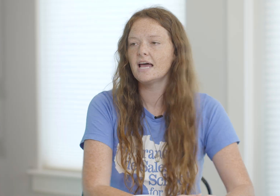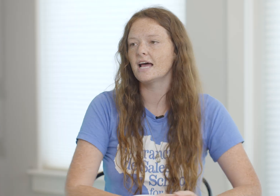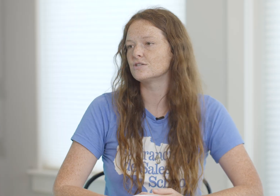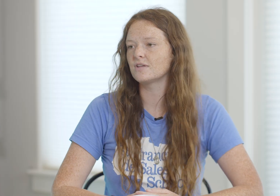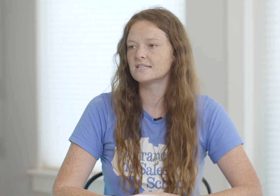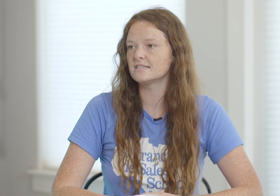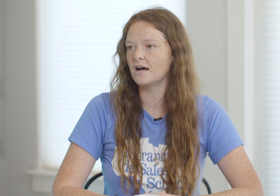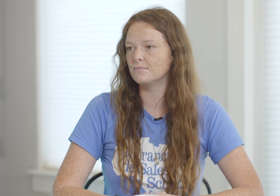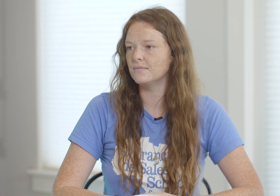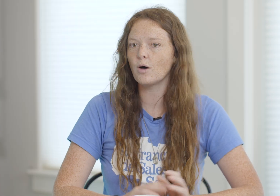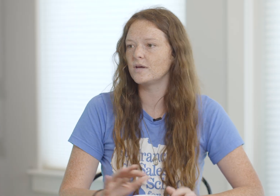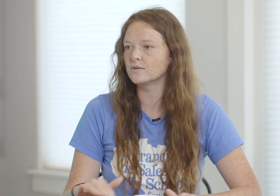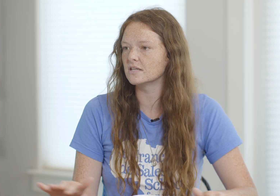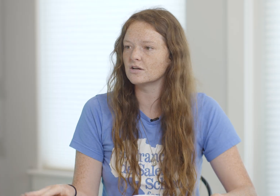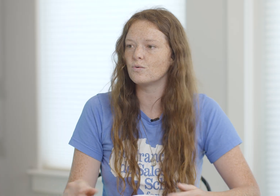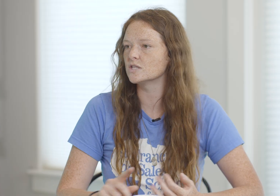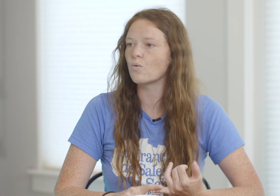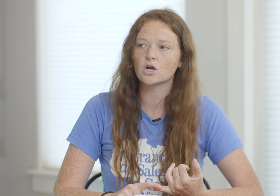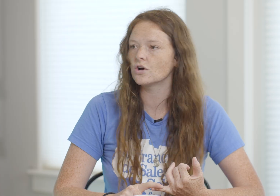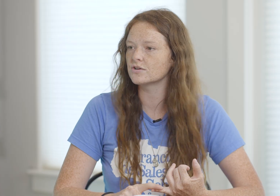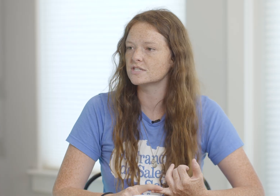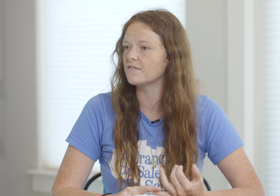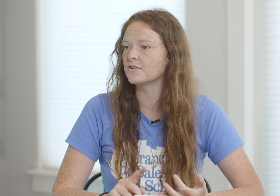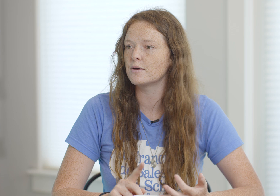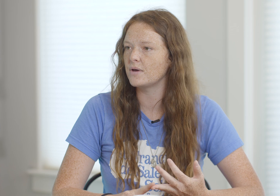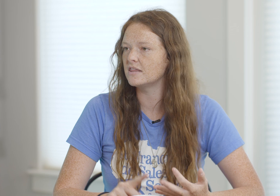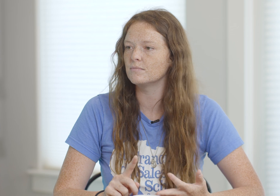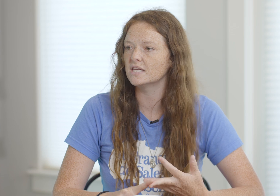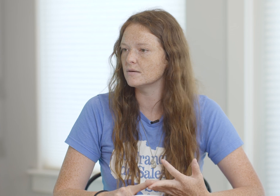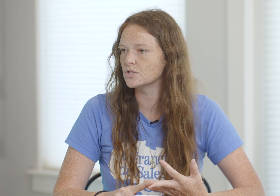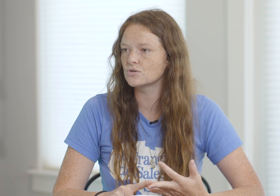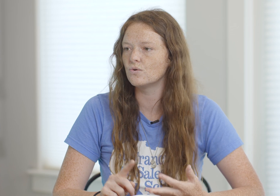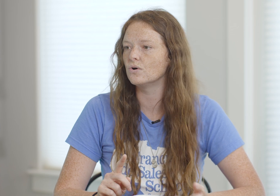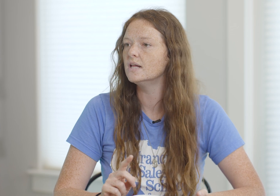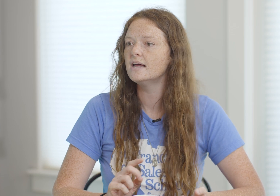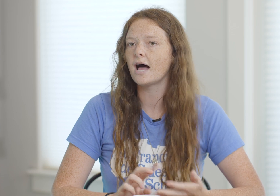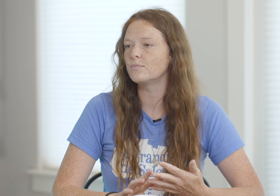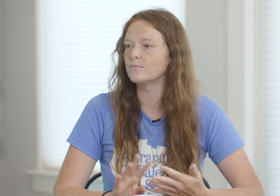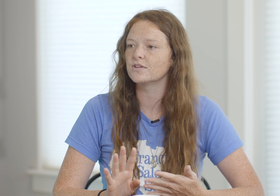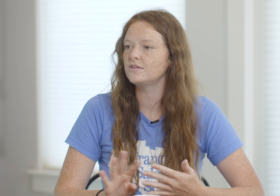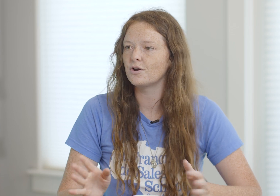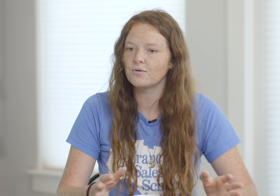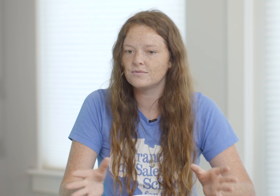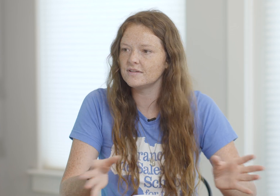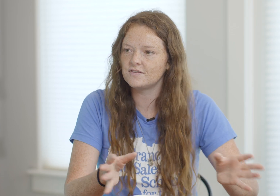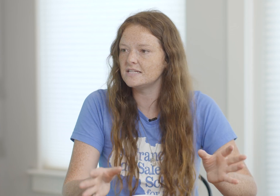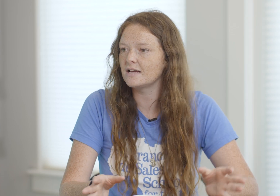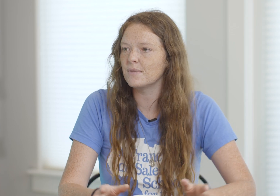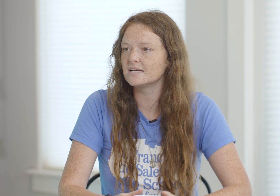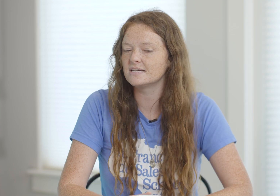And so that's helping with the little ones, wash all their stuff for them, bathe them, get them to school, help them with, you know, if they take medicine.